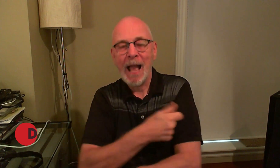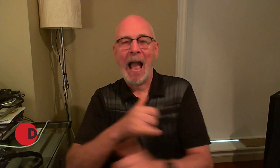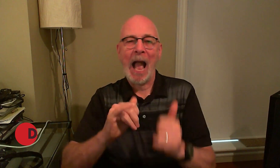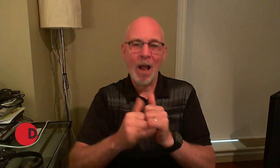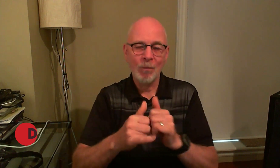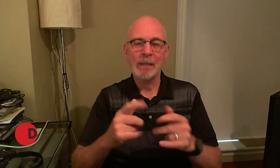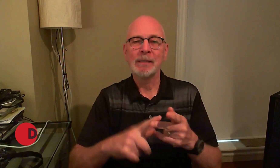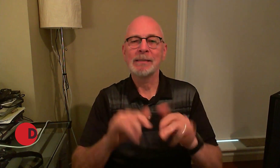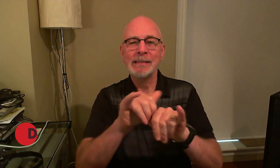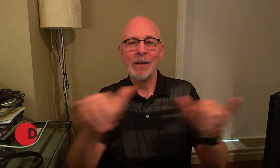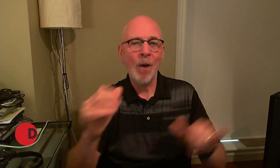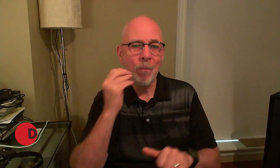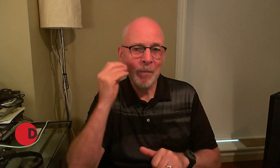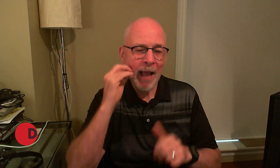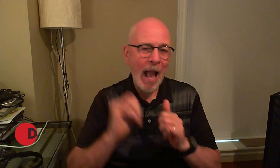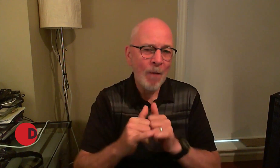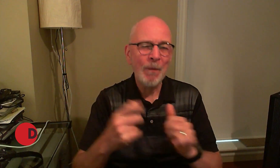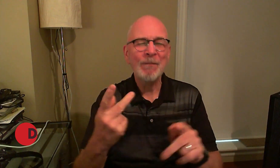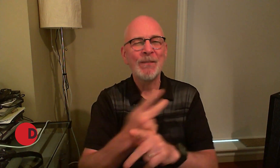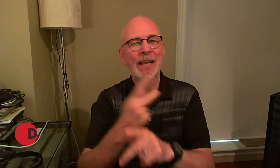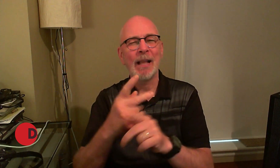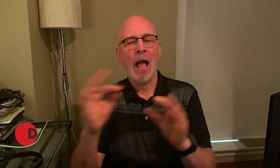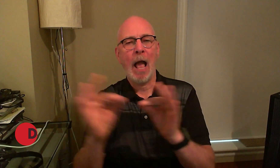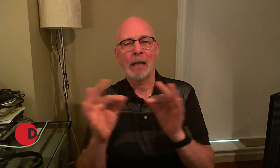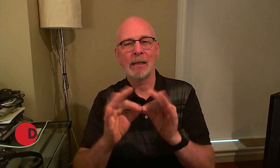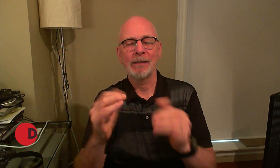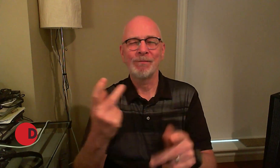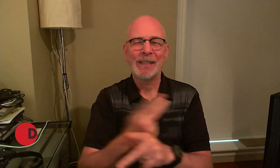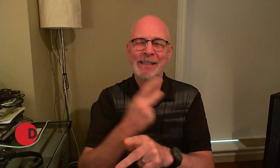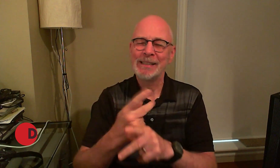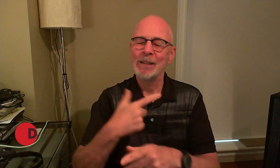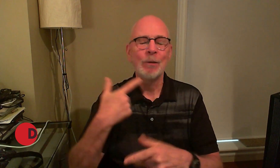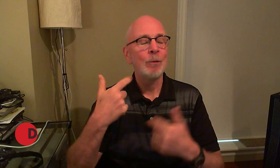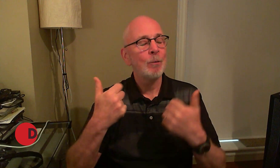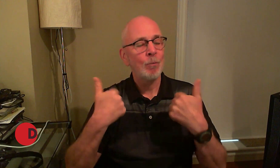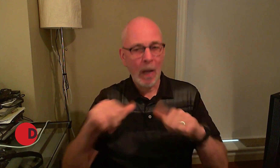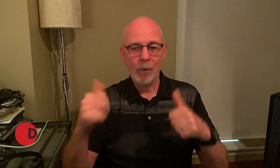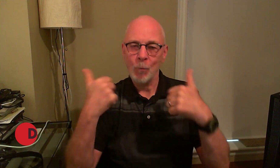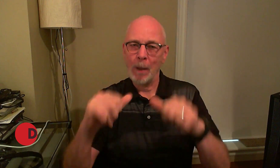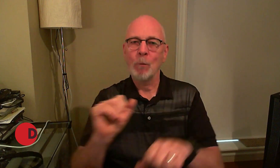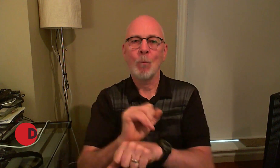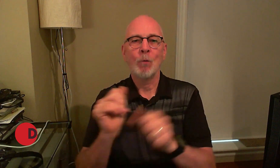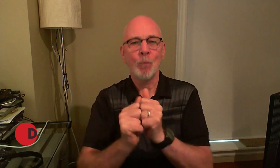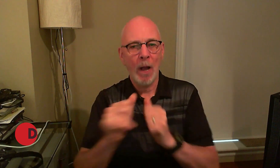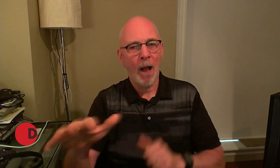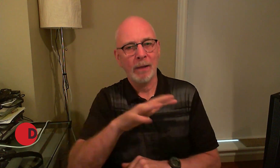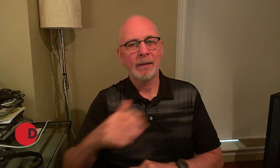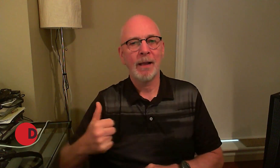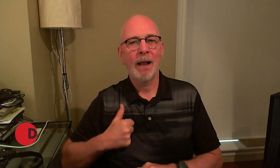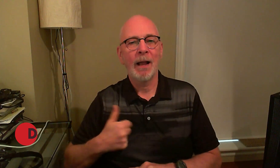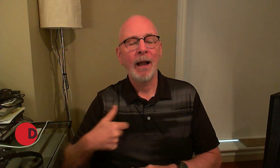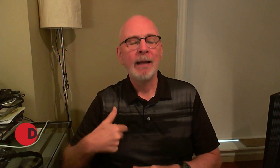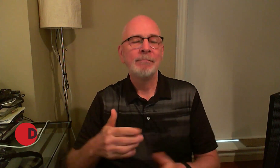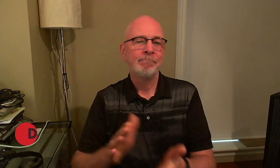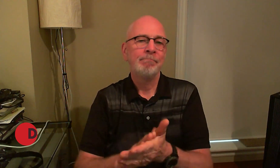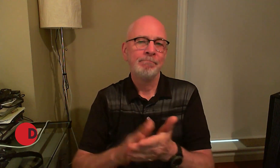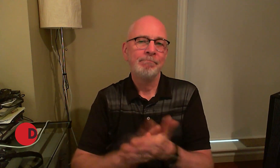home and figuring out the costs. He has tried to work with all Canadians for